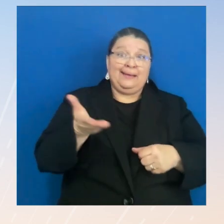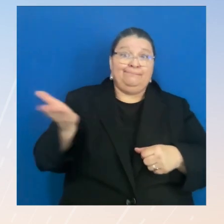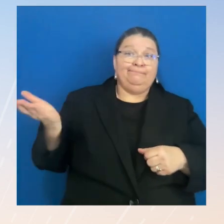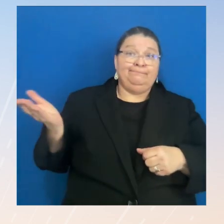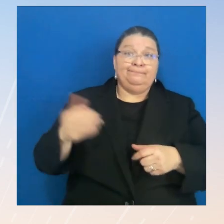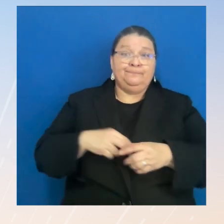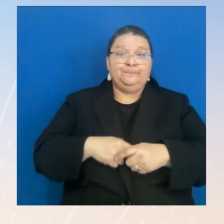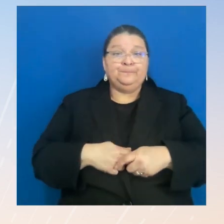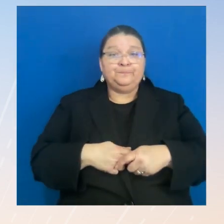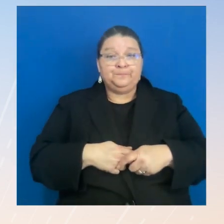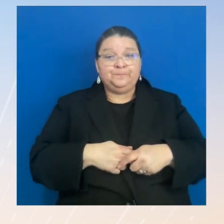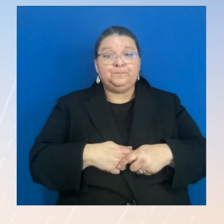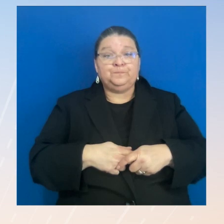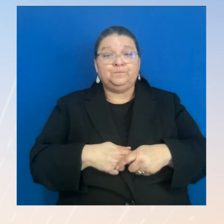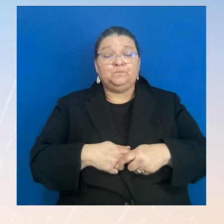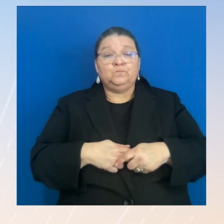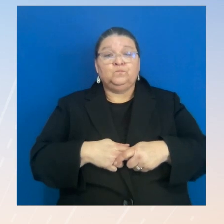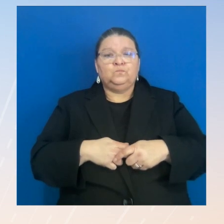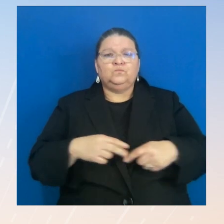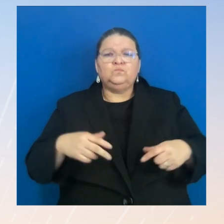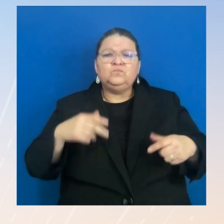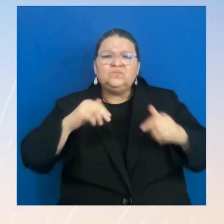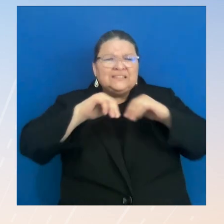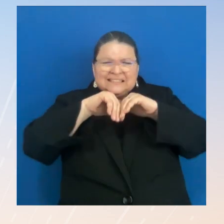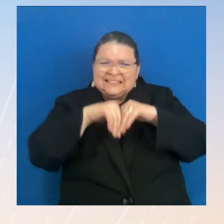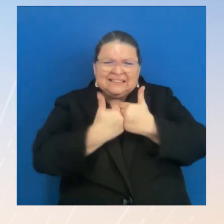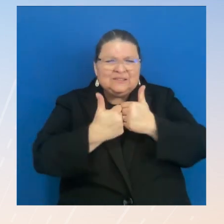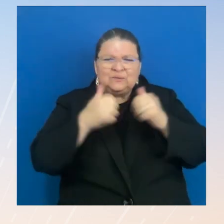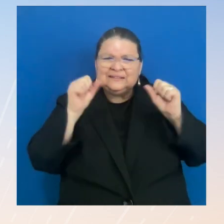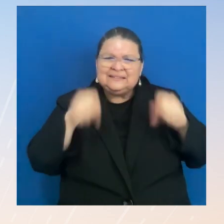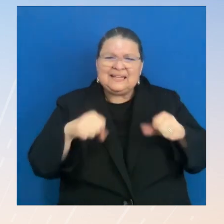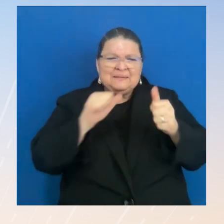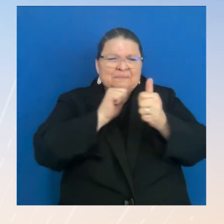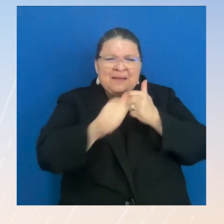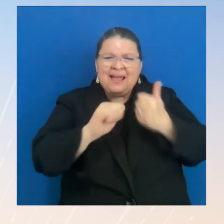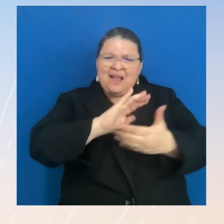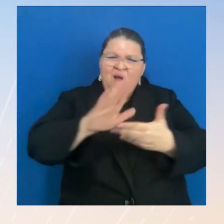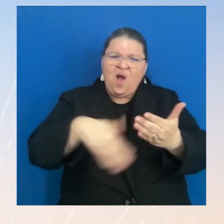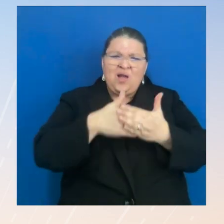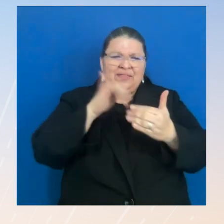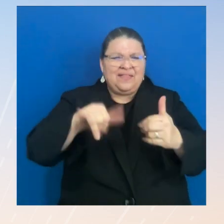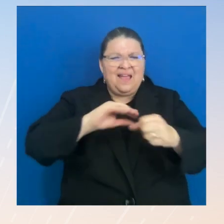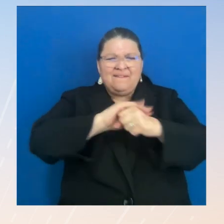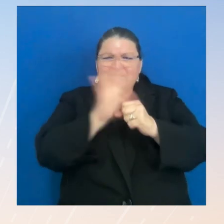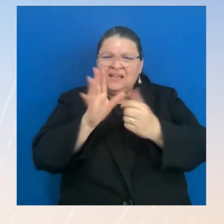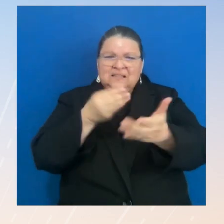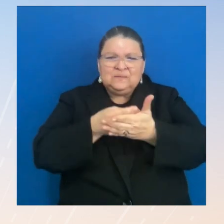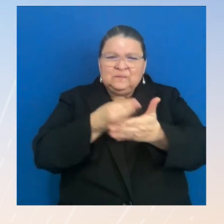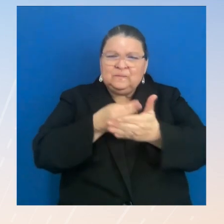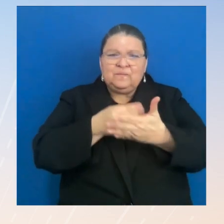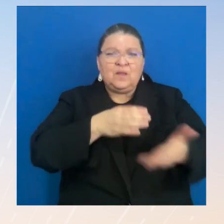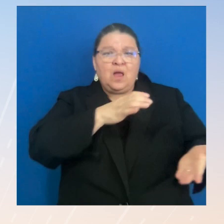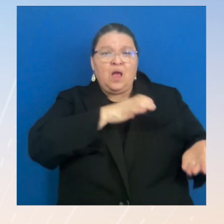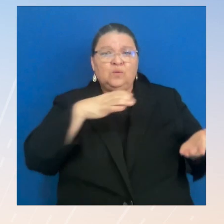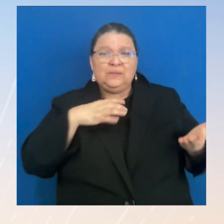You have Republicans in the Senate who are making it very clear -- leadership -- saying that there is no Republican support